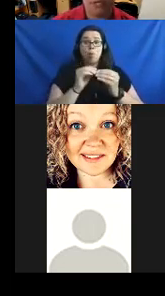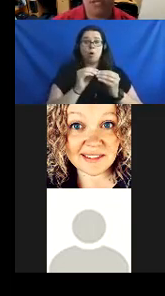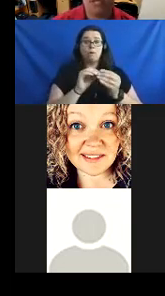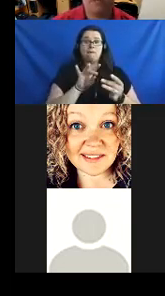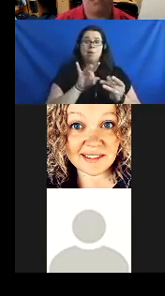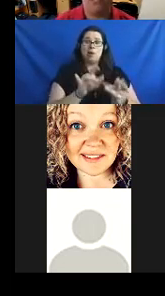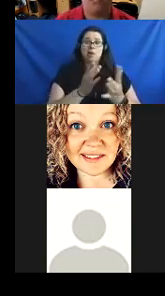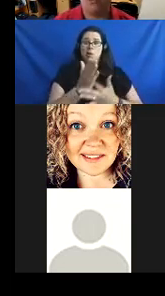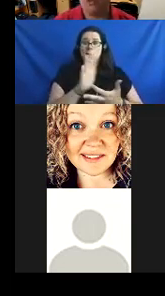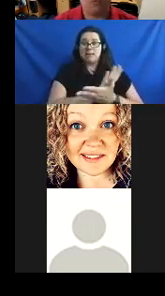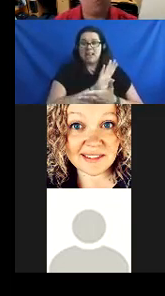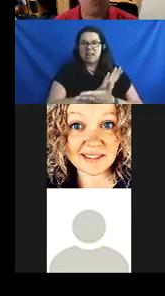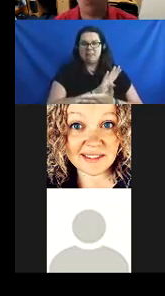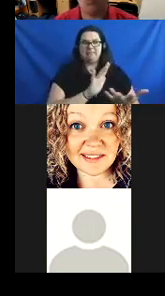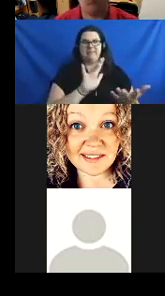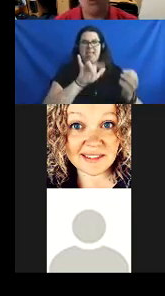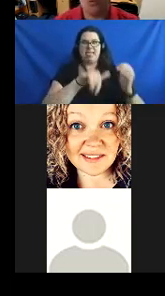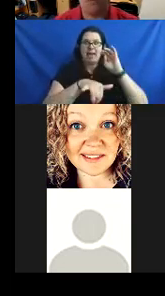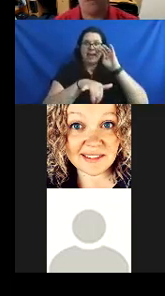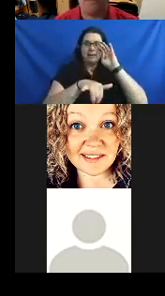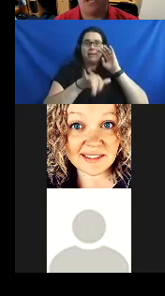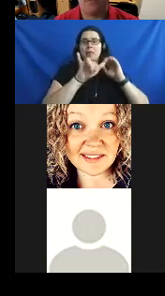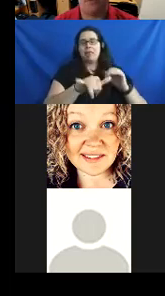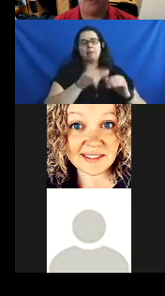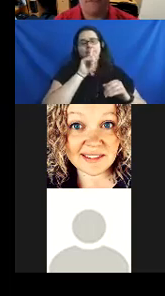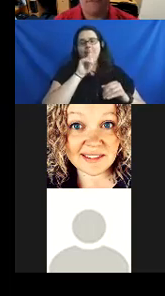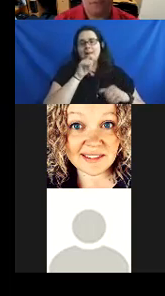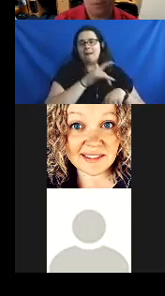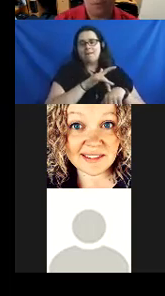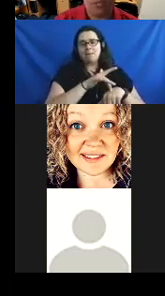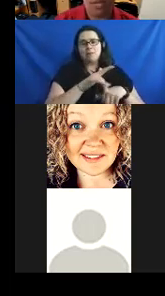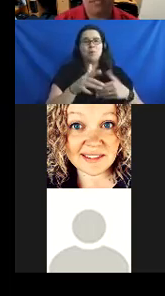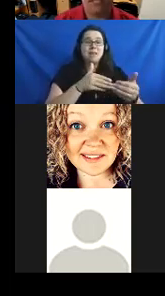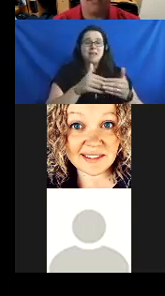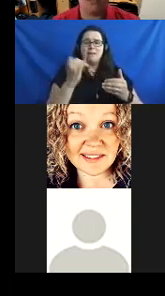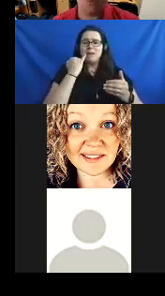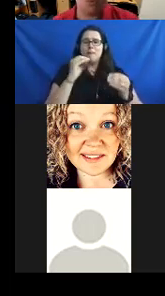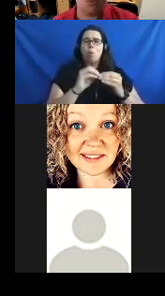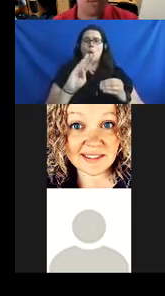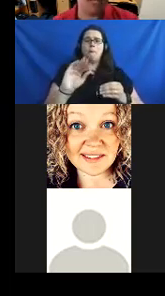DOCUMENT, THOSE WON'T BE AVAILABLE. EVEN IF THERE IS BOLDER TEXT, THOSE WON'T TRANSLATE AS